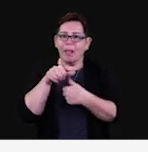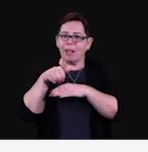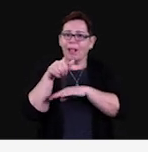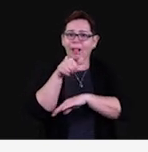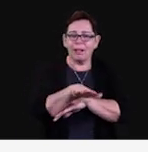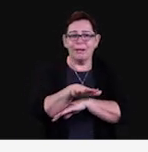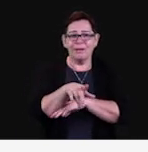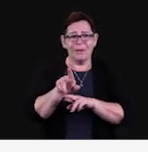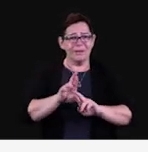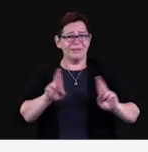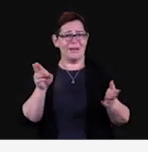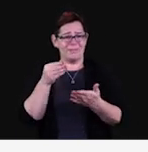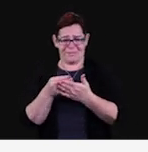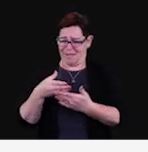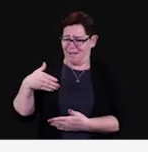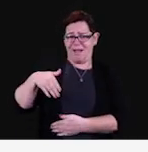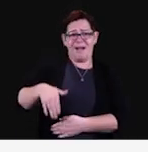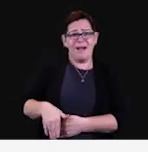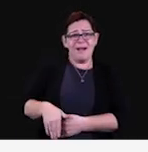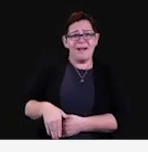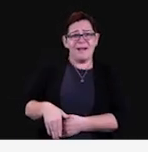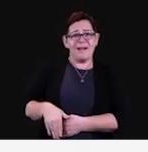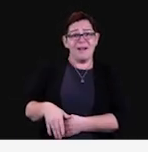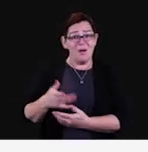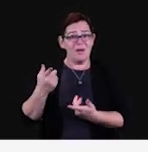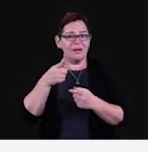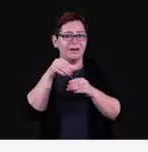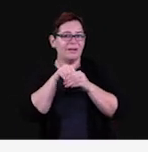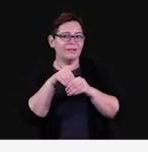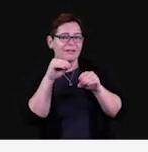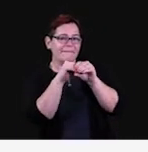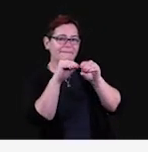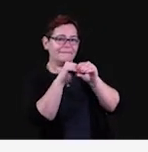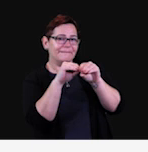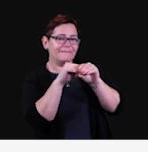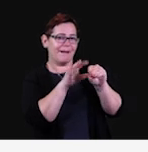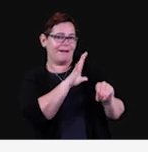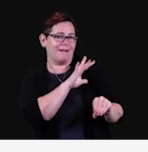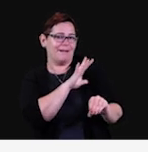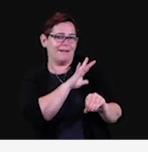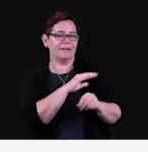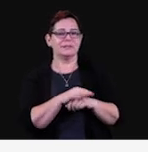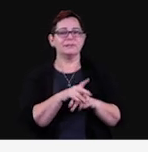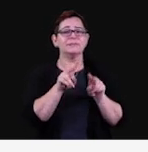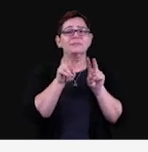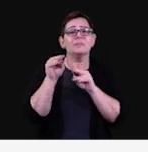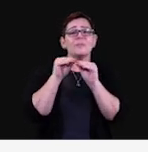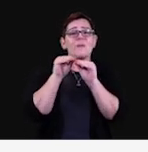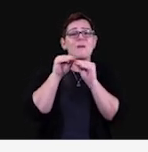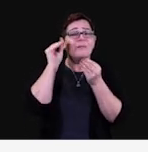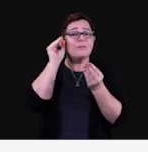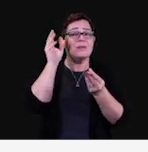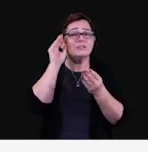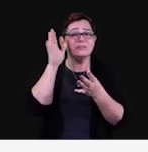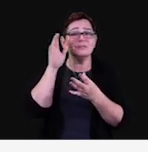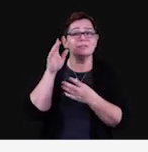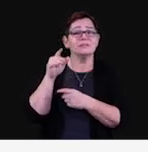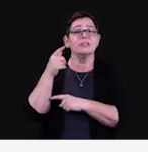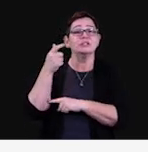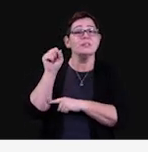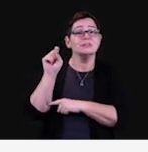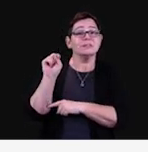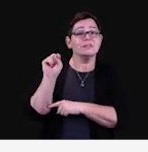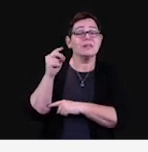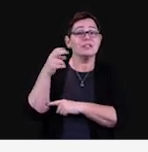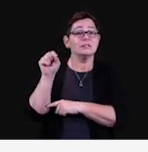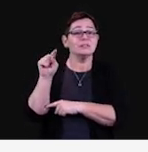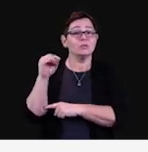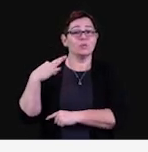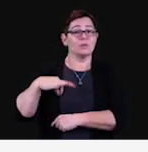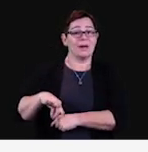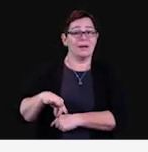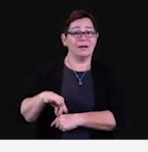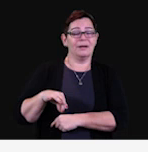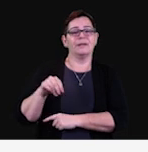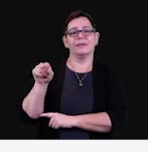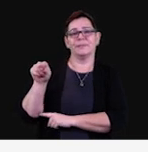For more information on the GST/HST credit, visit canada.ca/gst-hst-credit.